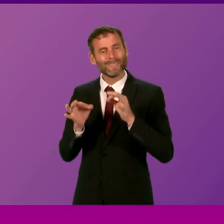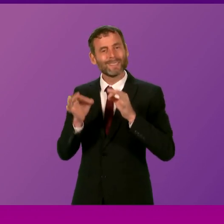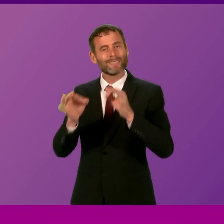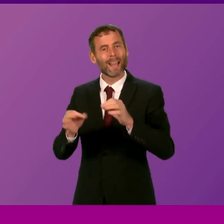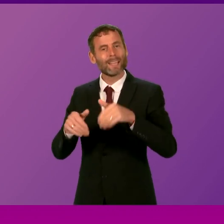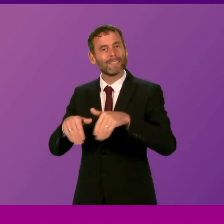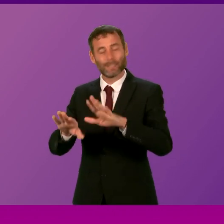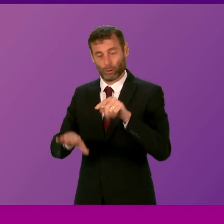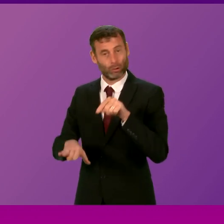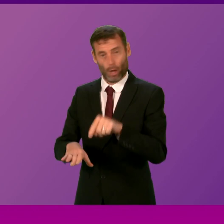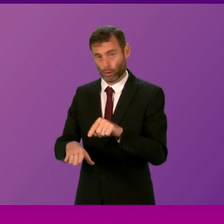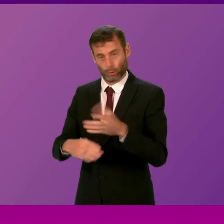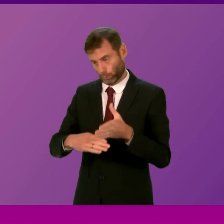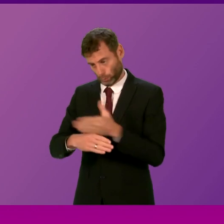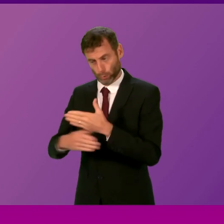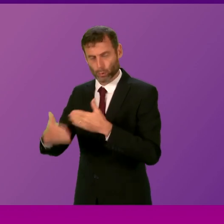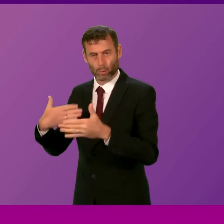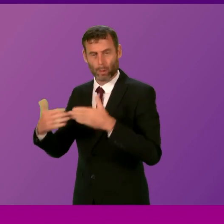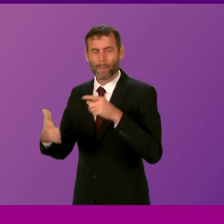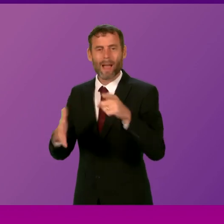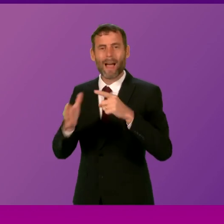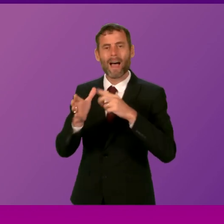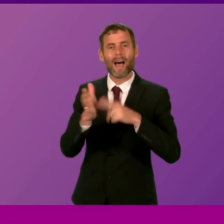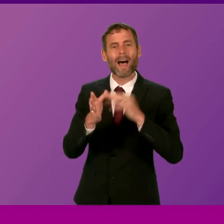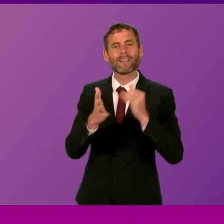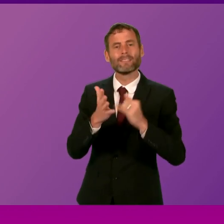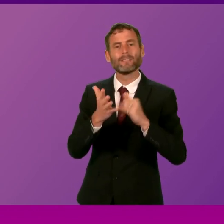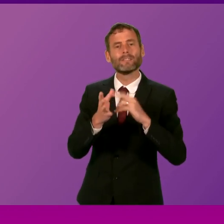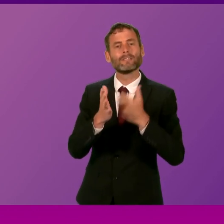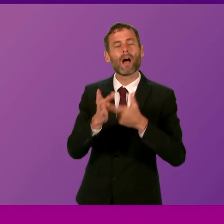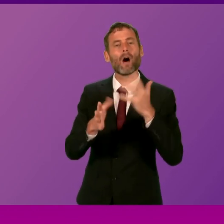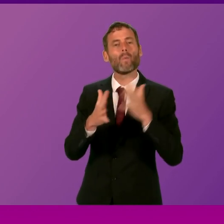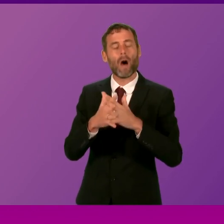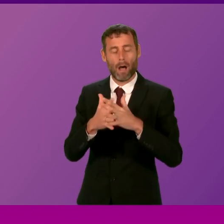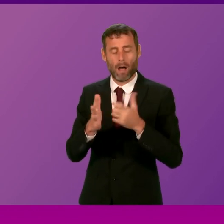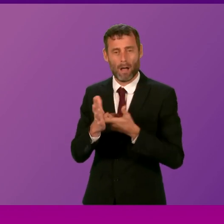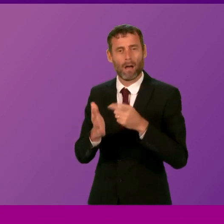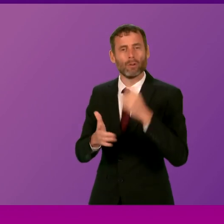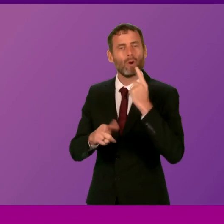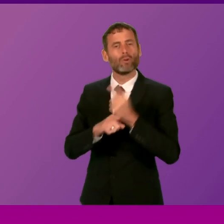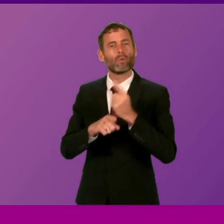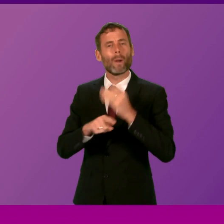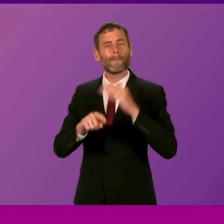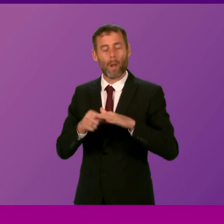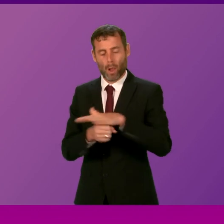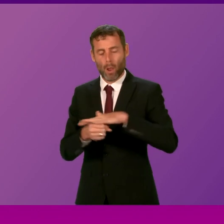I notice that Anas Sarwar moved on to talk about local government finance and taxes,